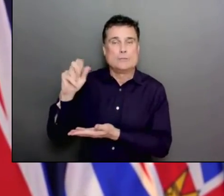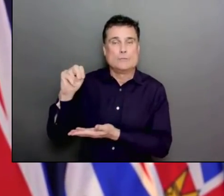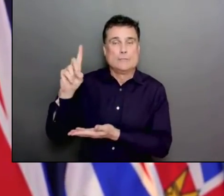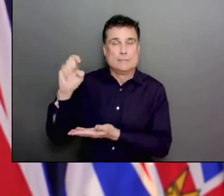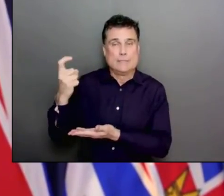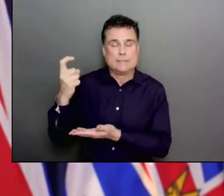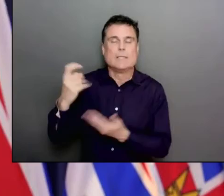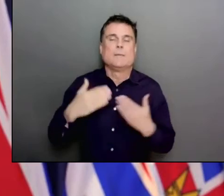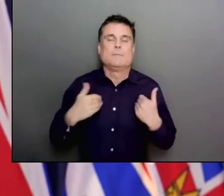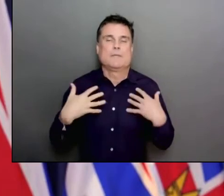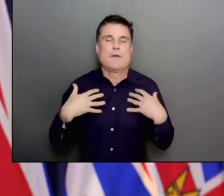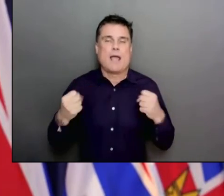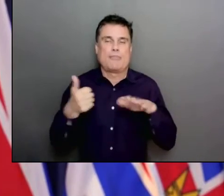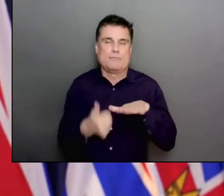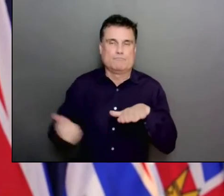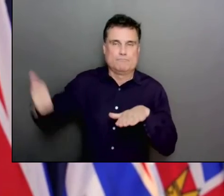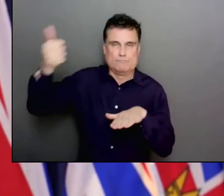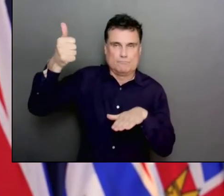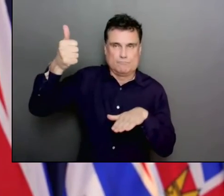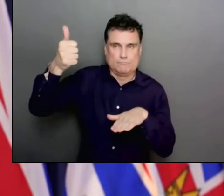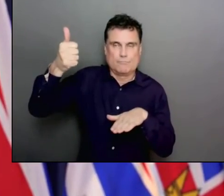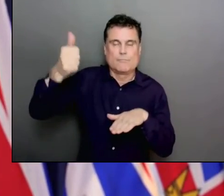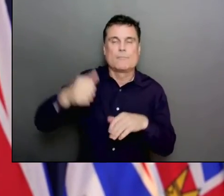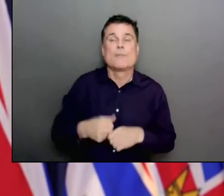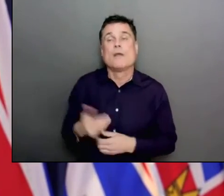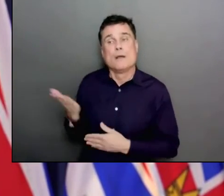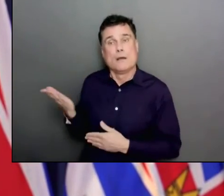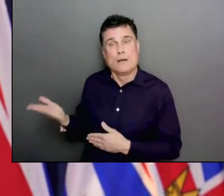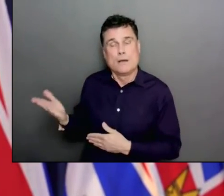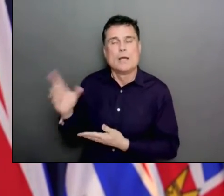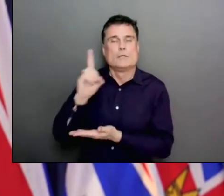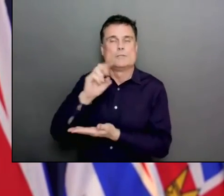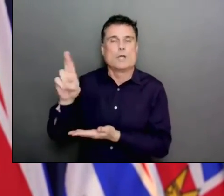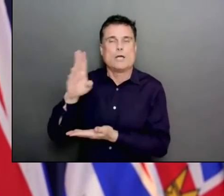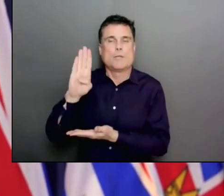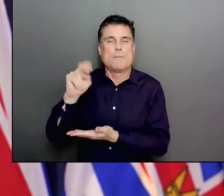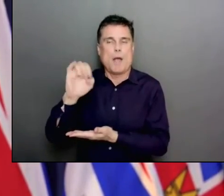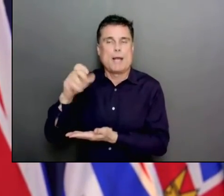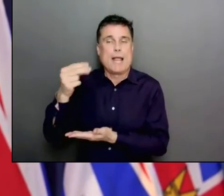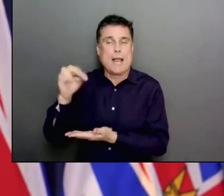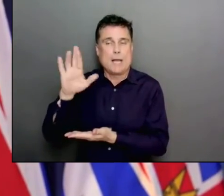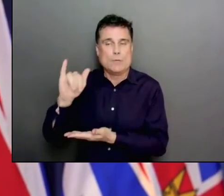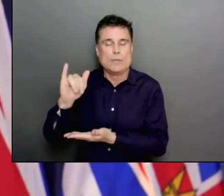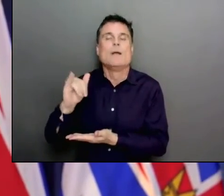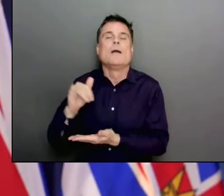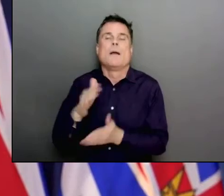BC's provincial health officer. This is our COVID-19 briefing for British Columbia for Thursday, December 23.